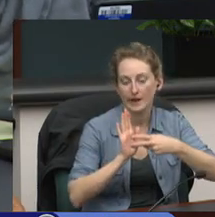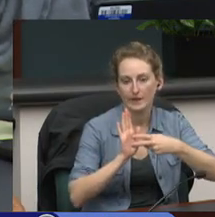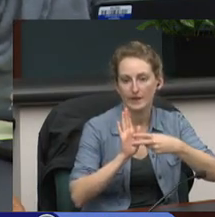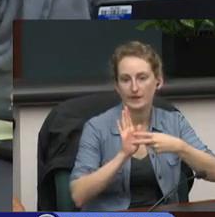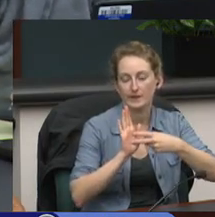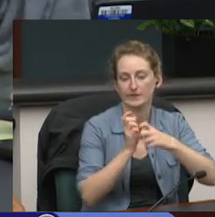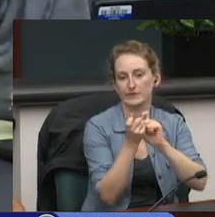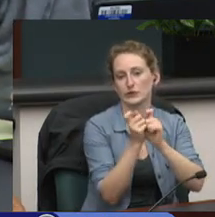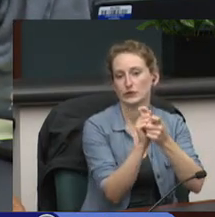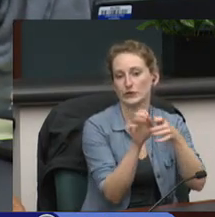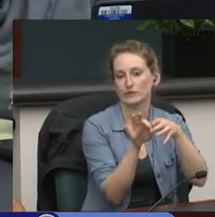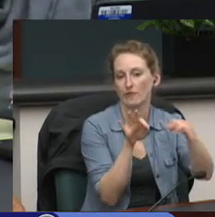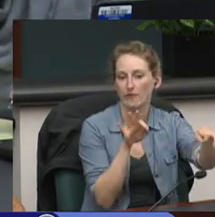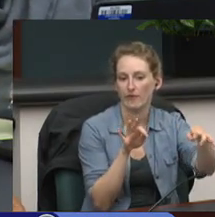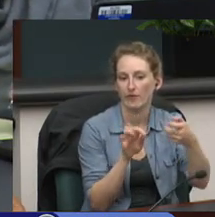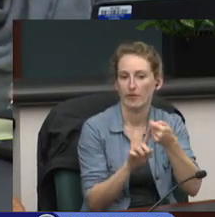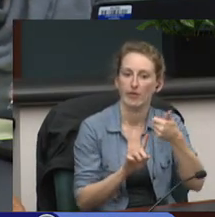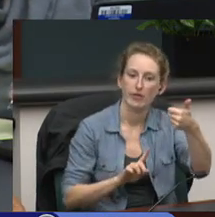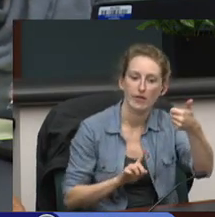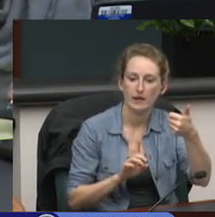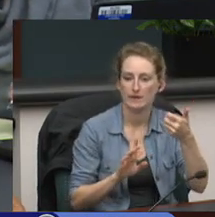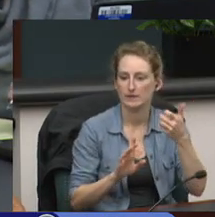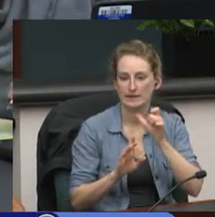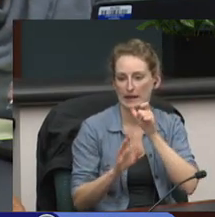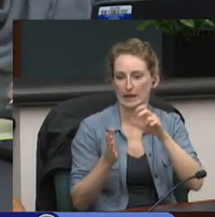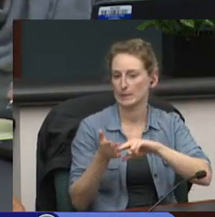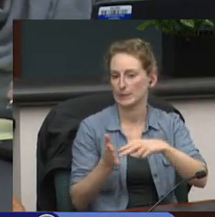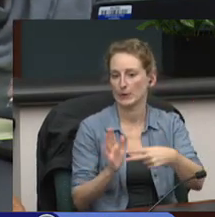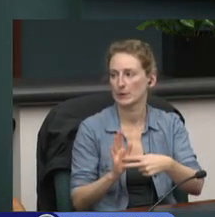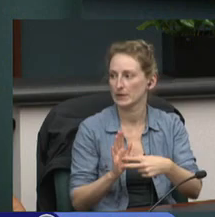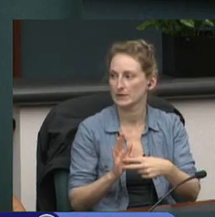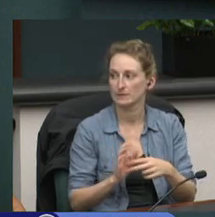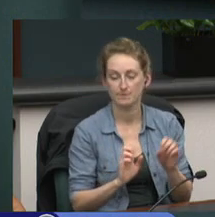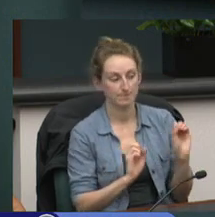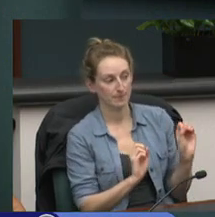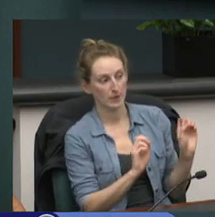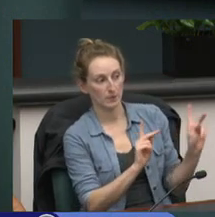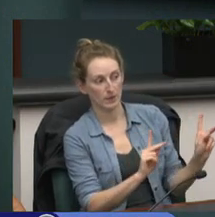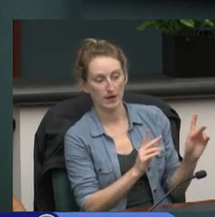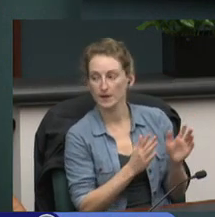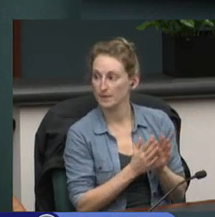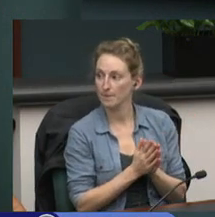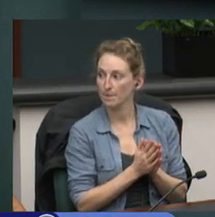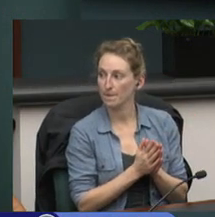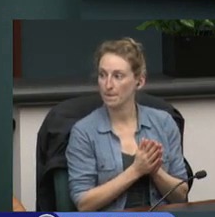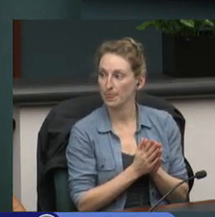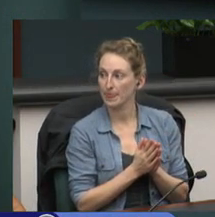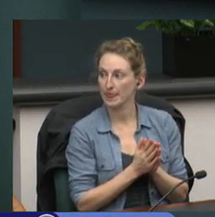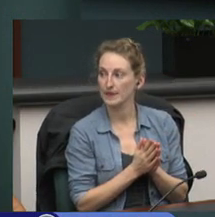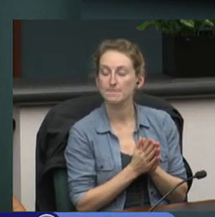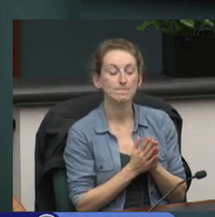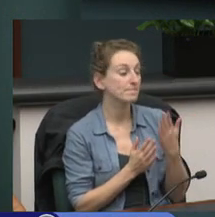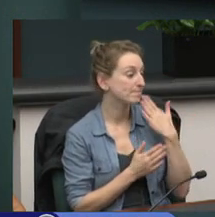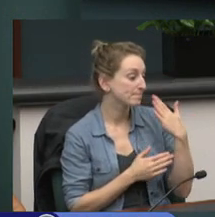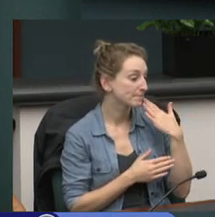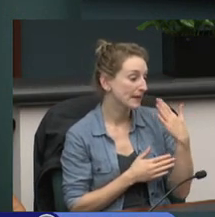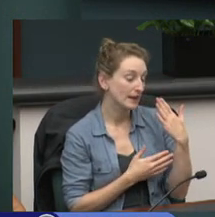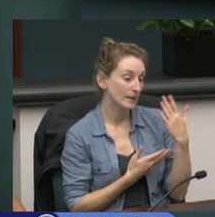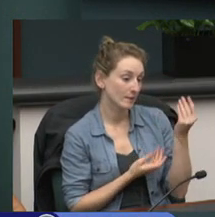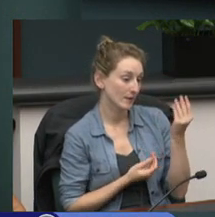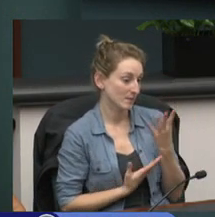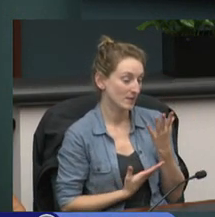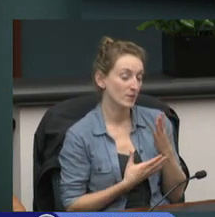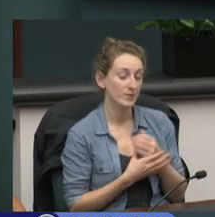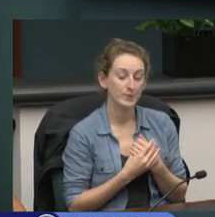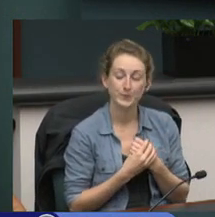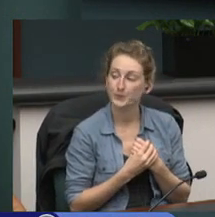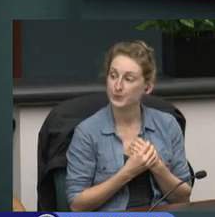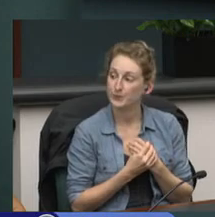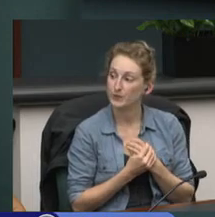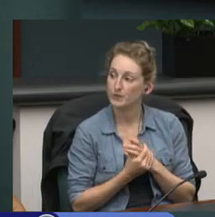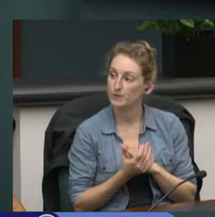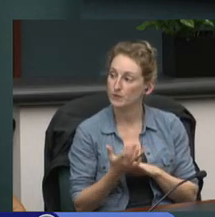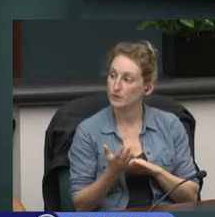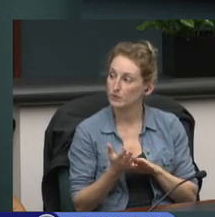removed okay I'm a pro she ate hearing back from you on that I'm the commercial